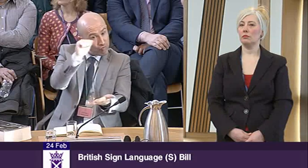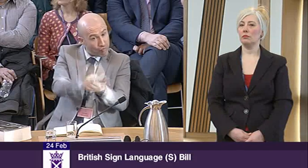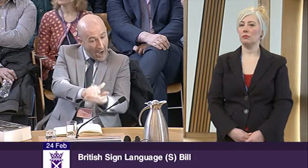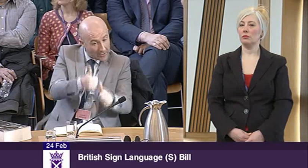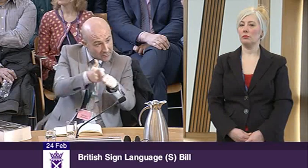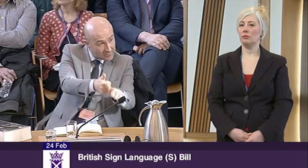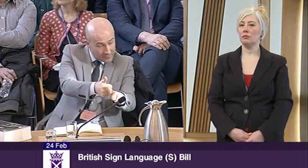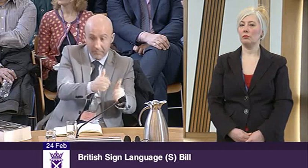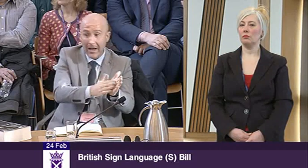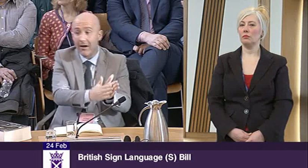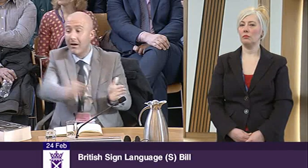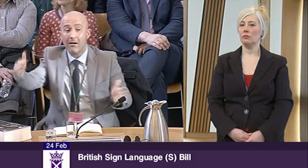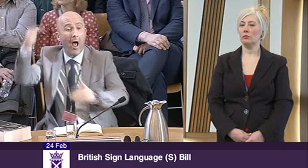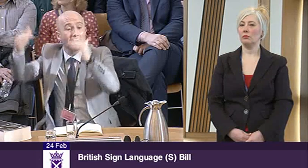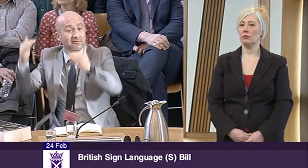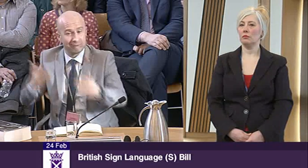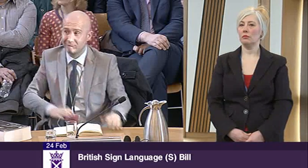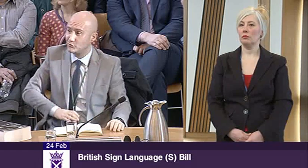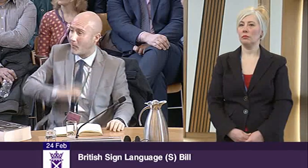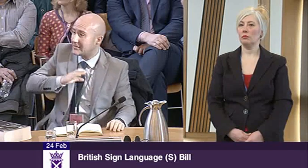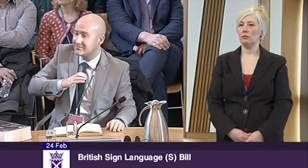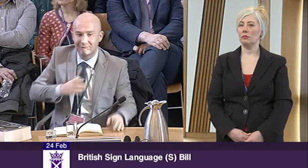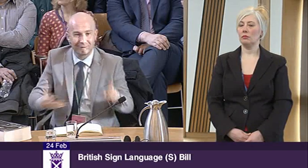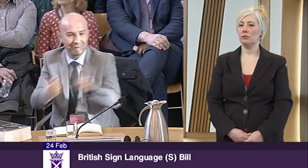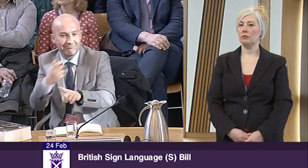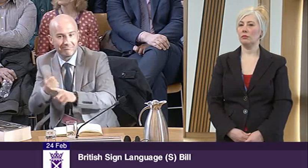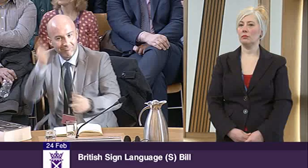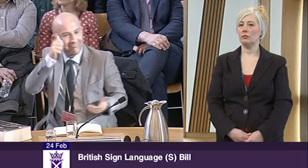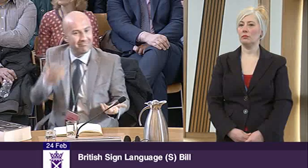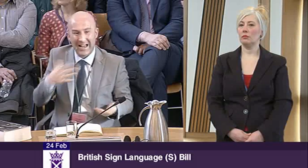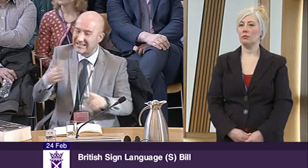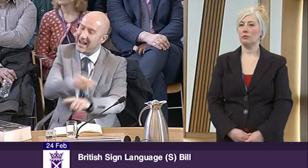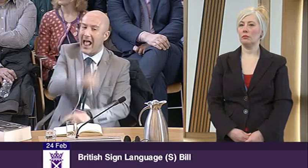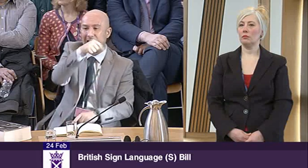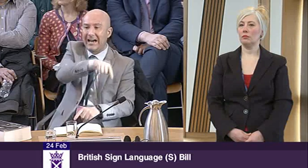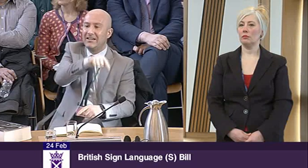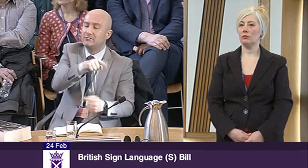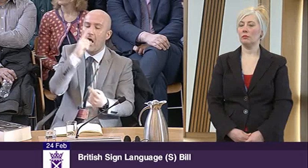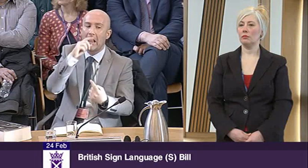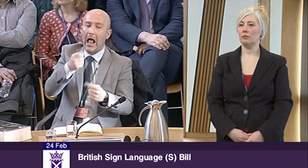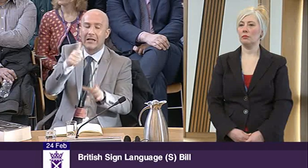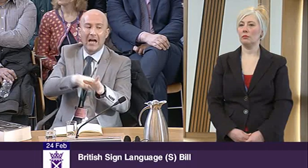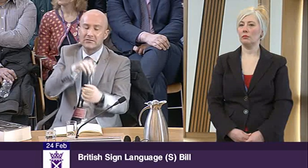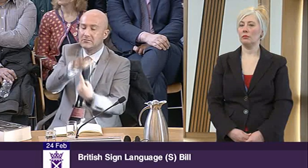babies. We need to ensure that they get the right support in the early years, to facilitate